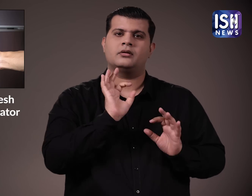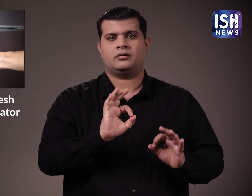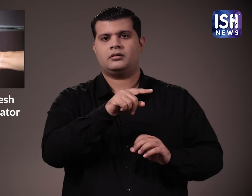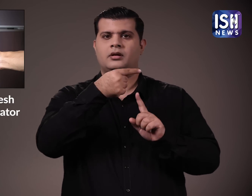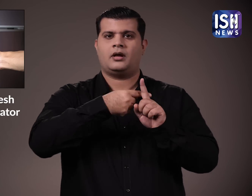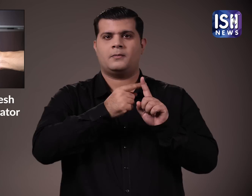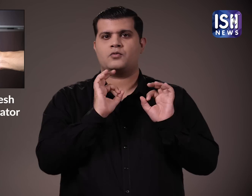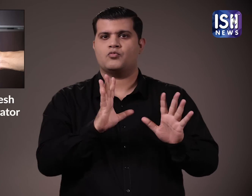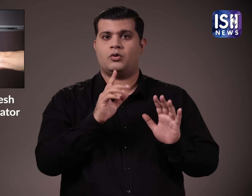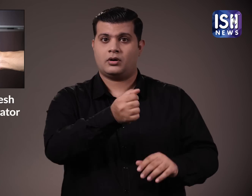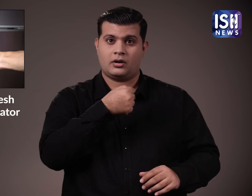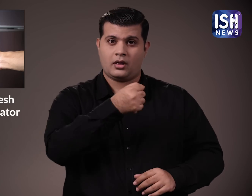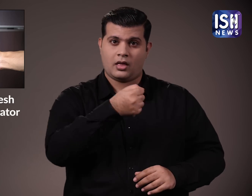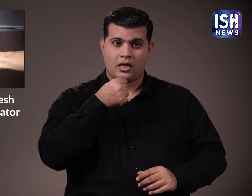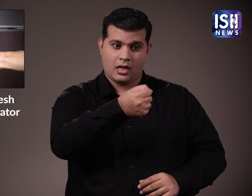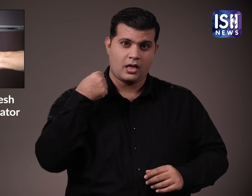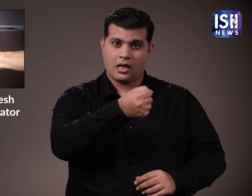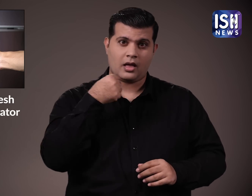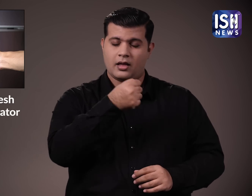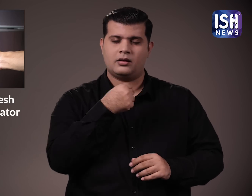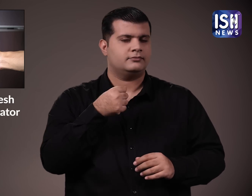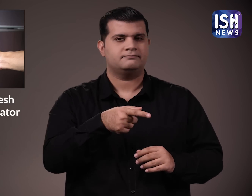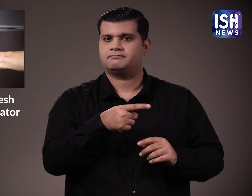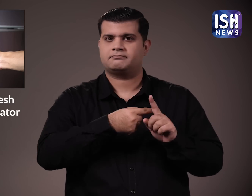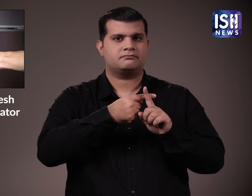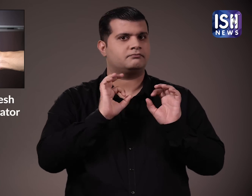This will maintain the temperature. Do not open it again and again.